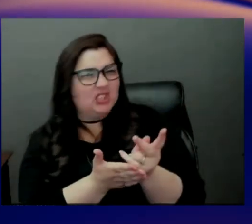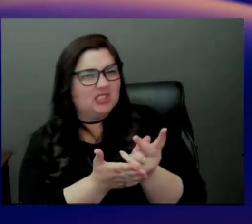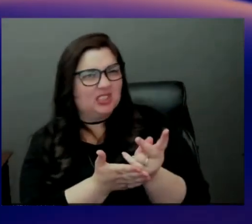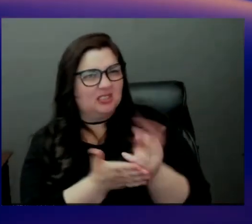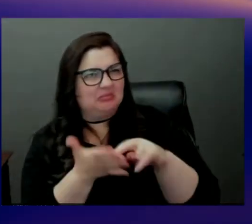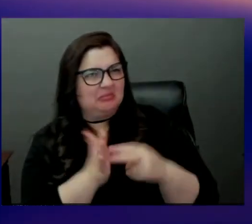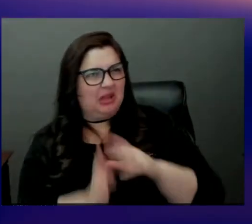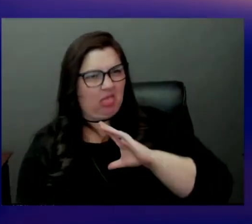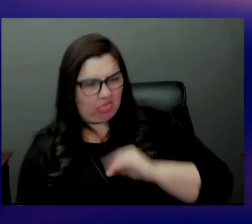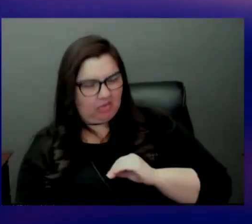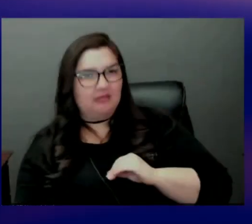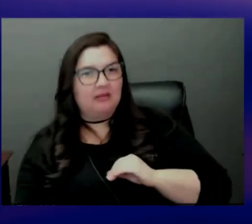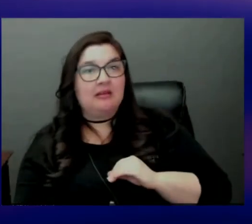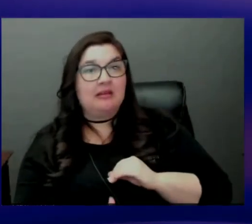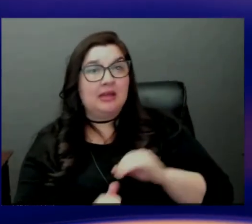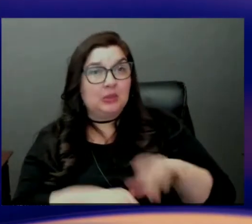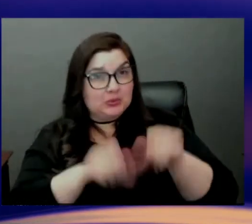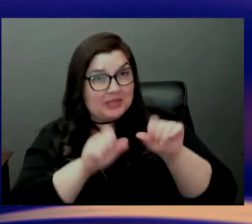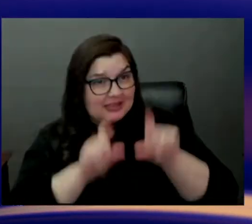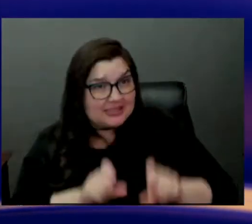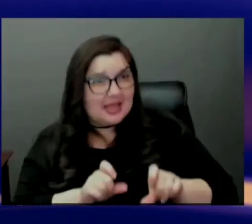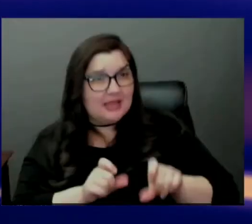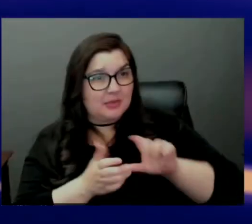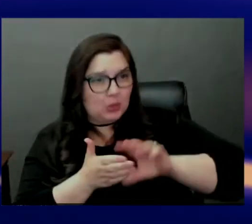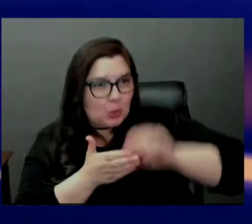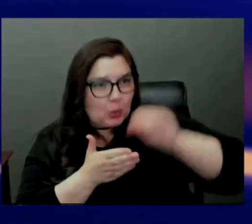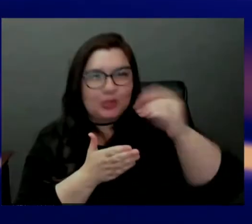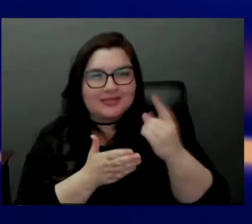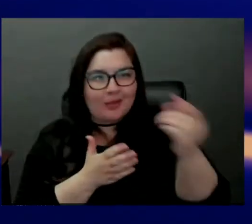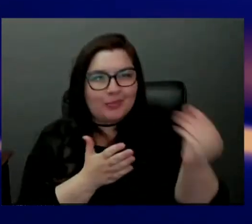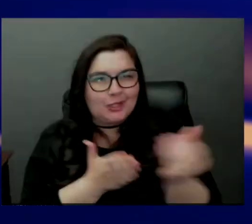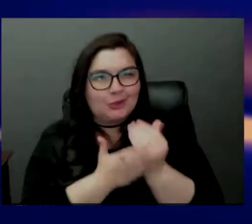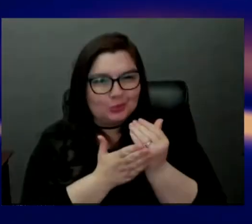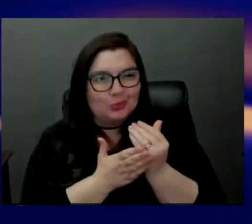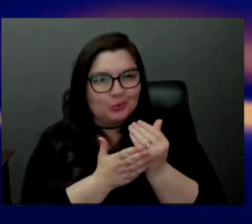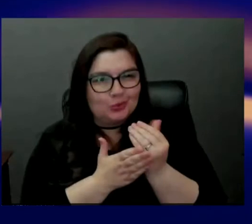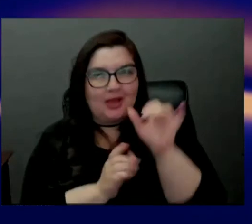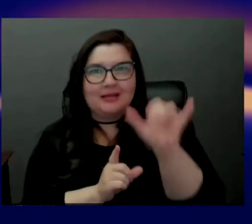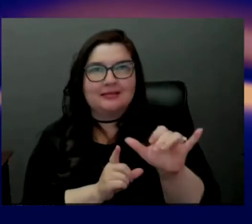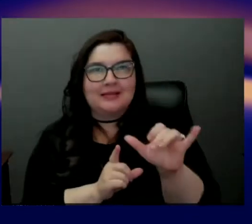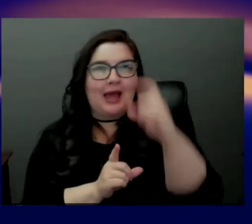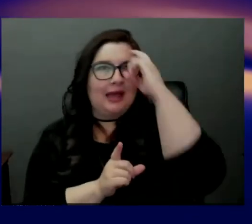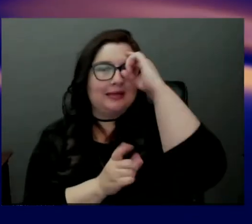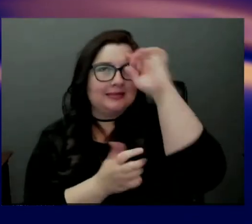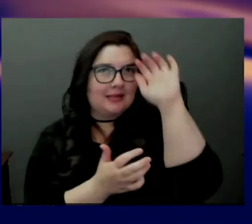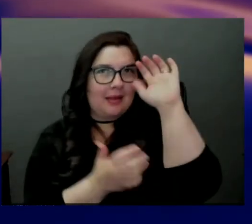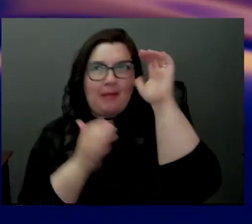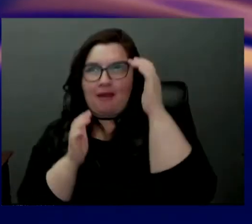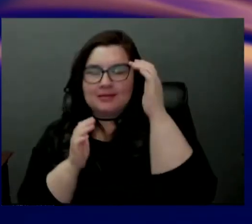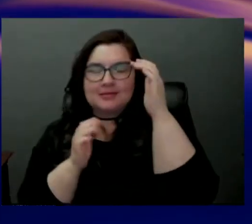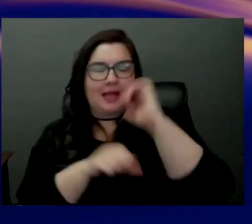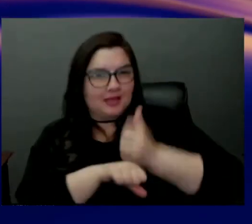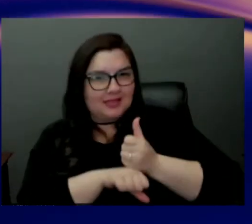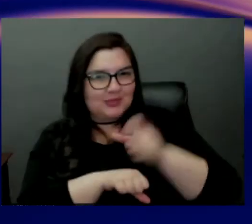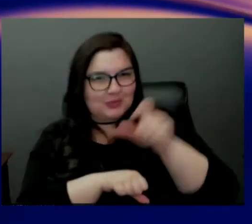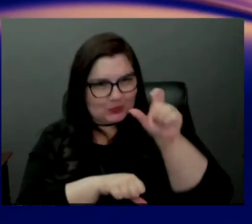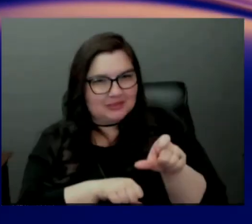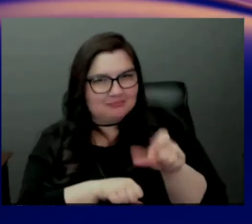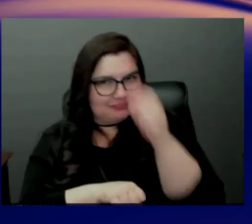you learn something. - True, true. So, I think that's the mindset that people need to have that this isn't a super high stakes,